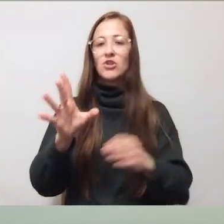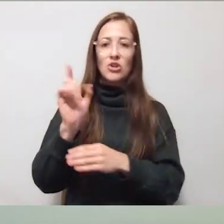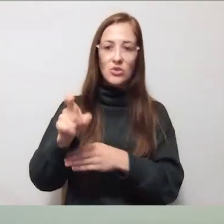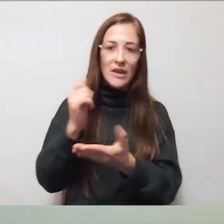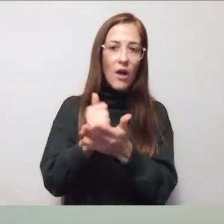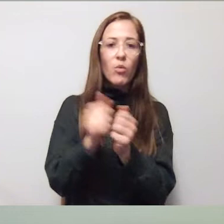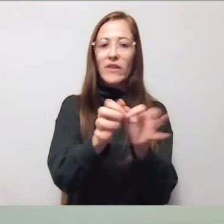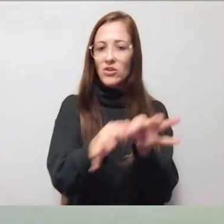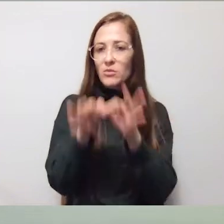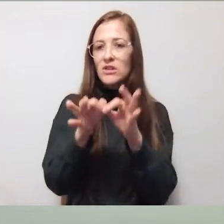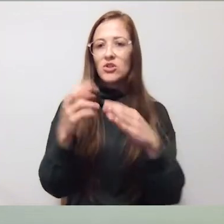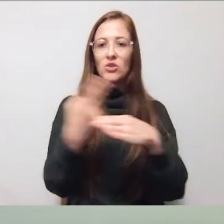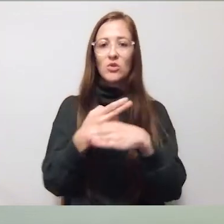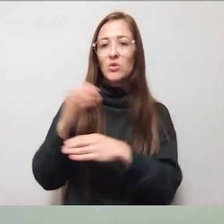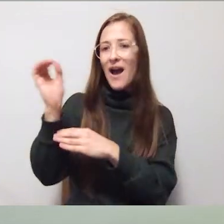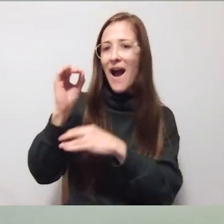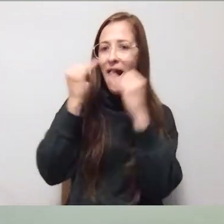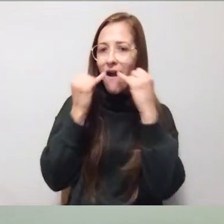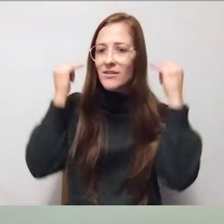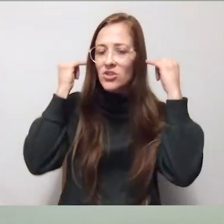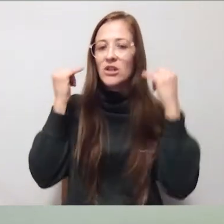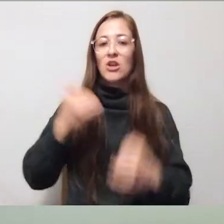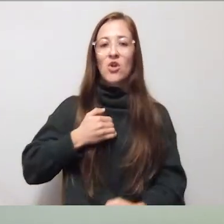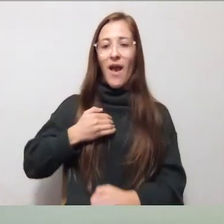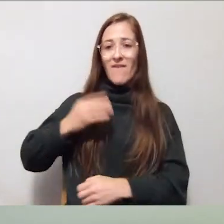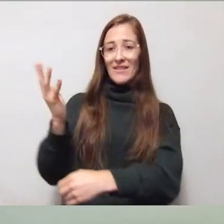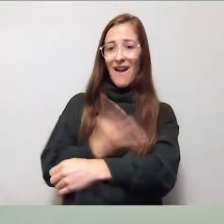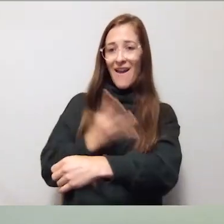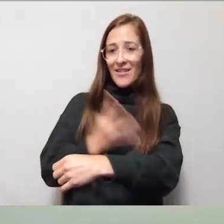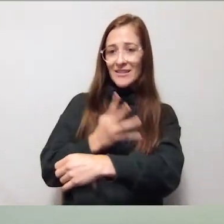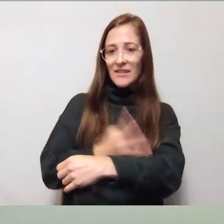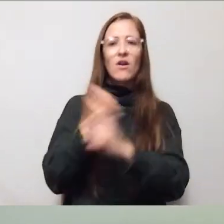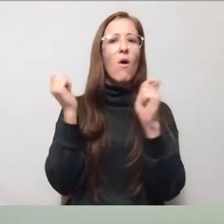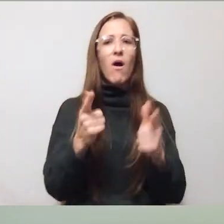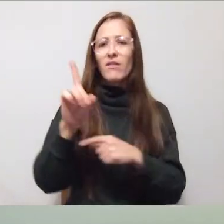Do you utilize oxygen? Are you on dialysis? So all of that data we actually have,